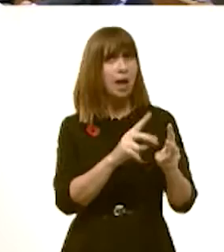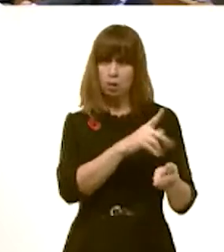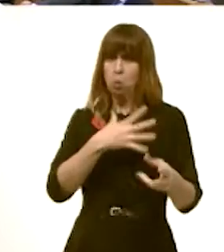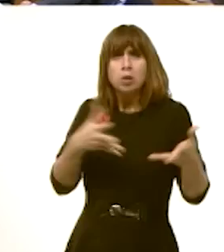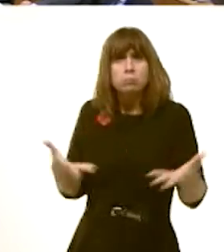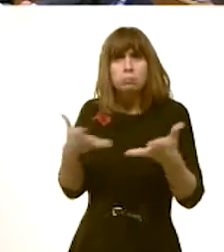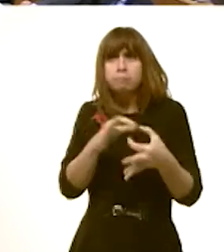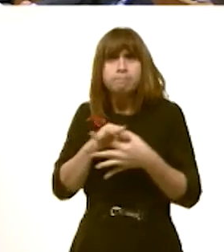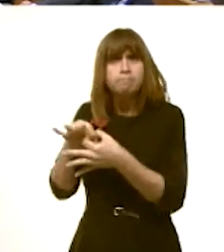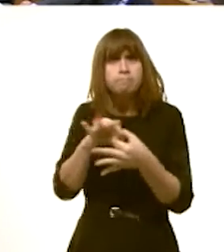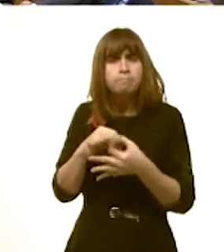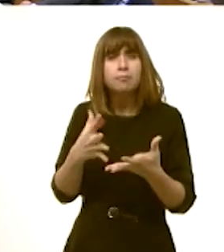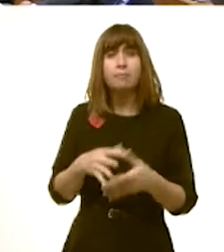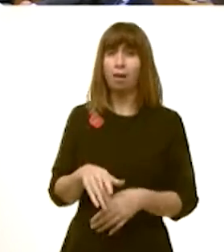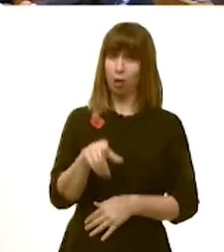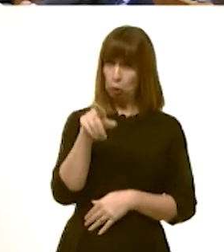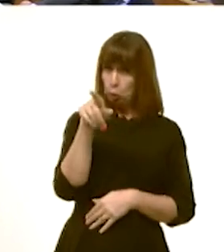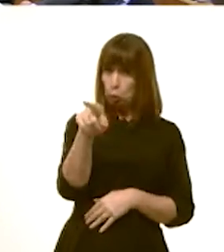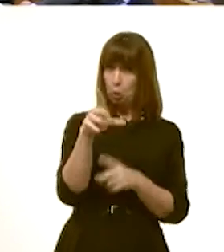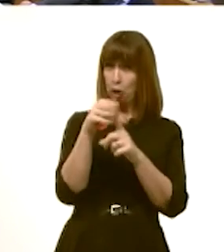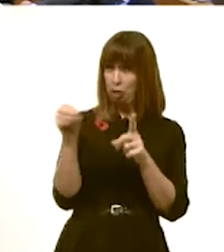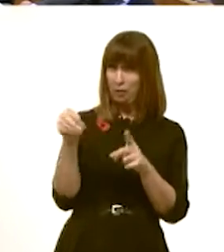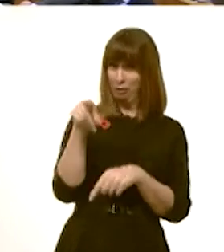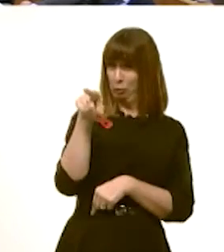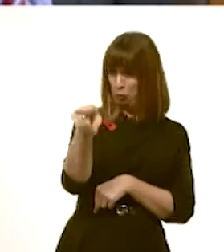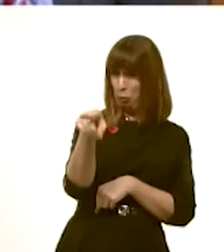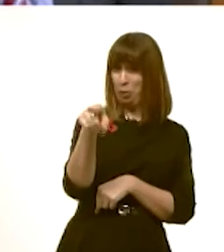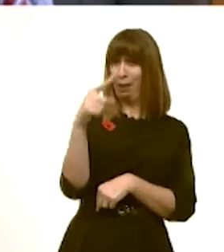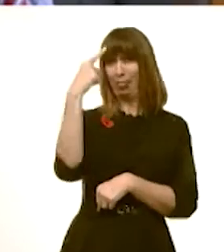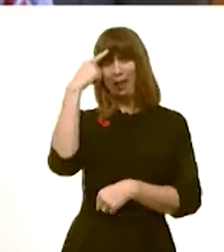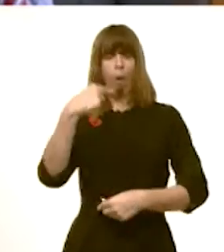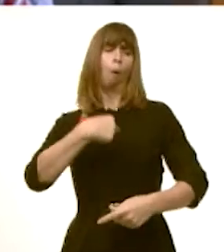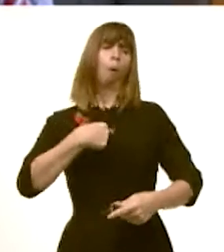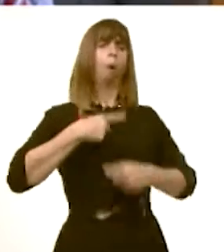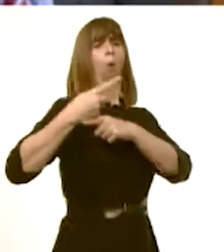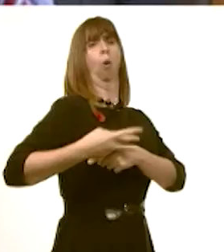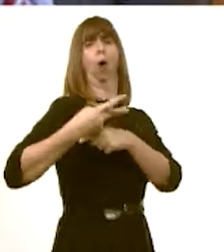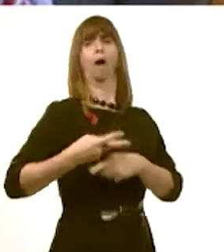Carwyn Jones: Is he really trying to present himself and his party as the defender of the workers?